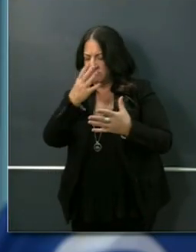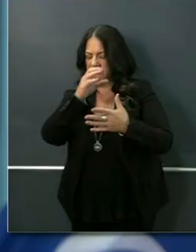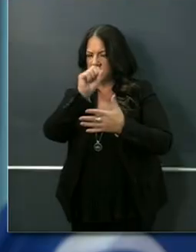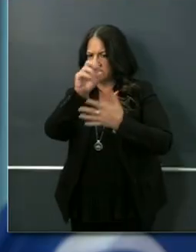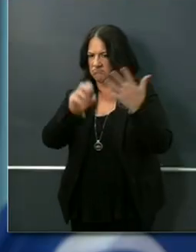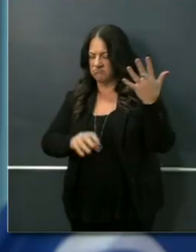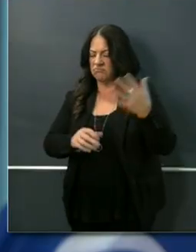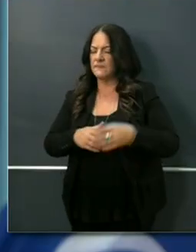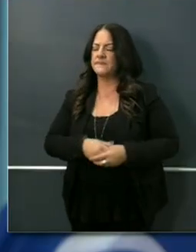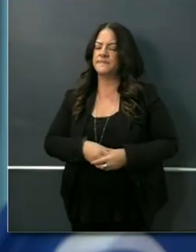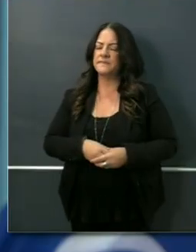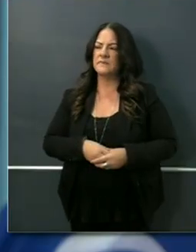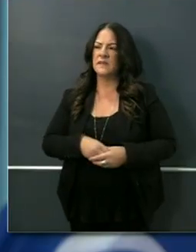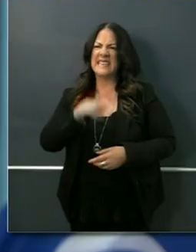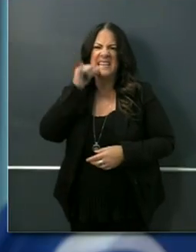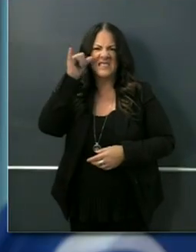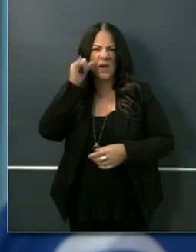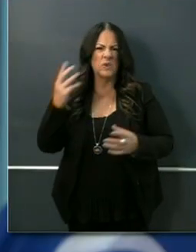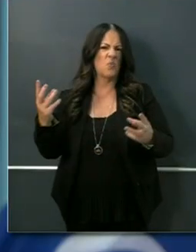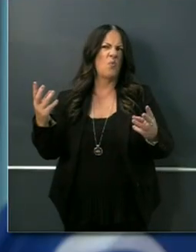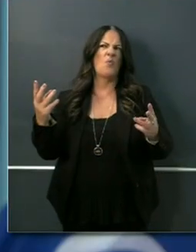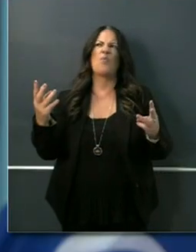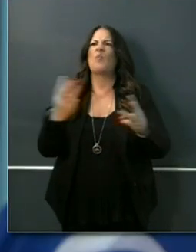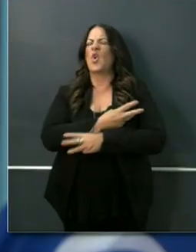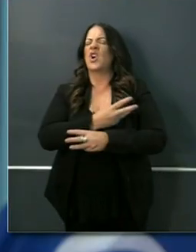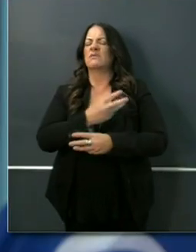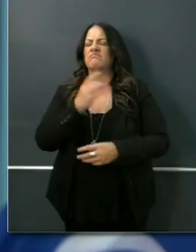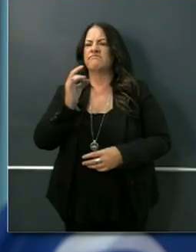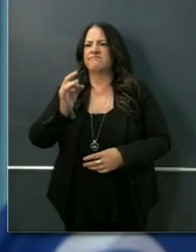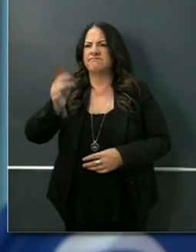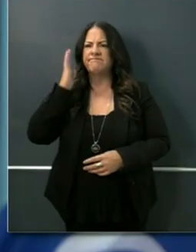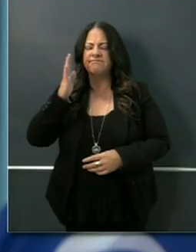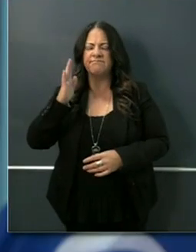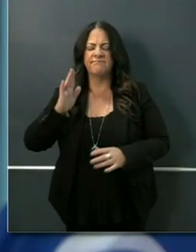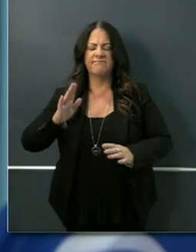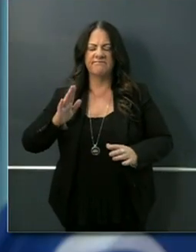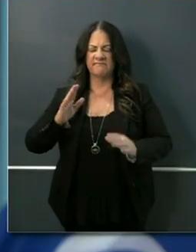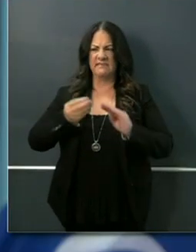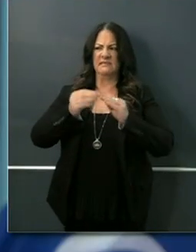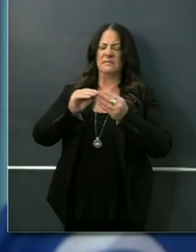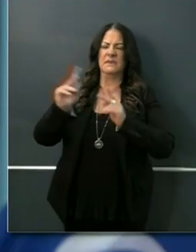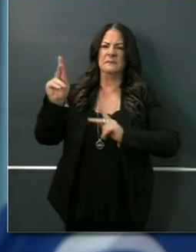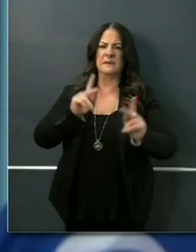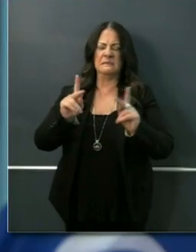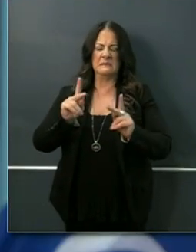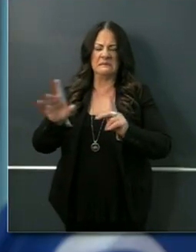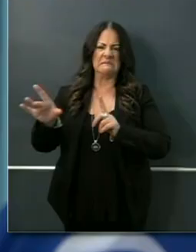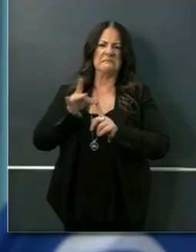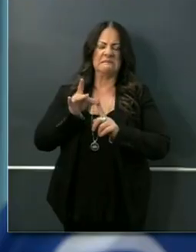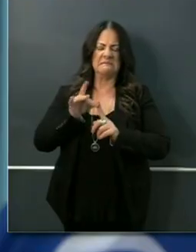LOST TO THIS VIRUS. THE NUMBER OF PEOPLE WHO HAVE TESTED POSITIVE. LET ME BRIEFLY GO THROUGH THOSE.